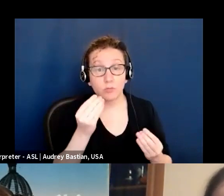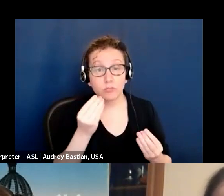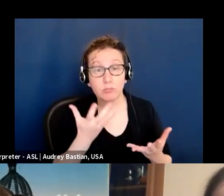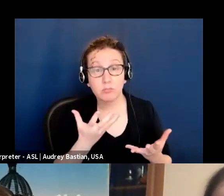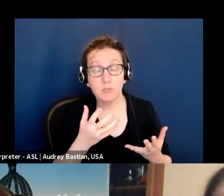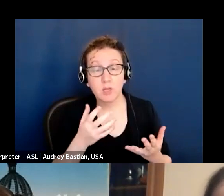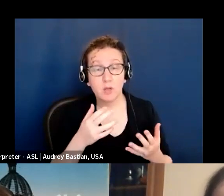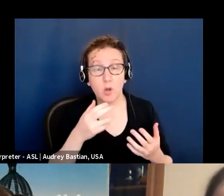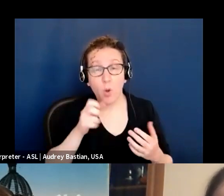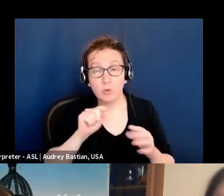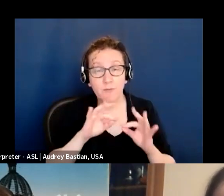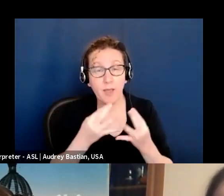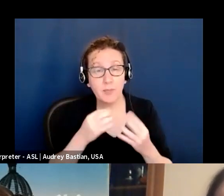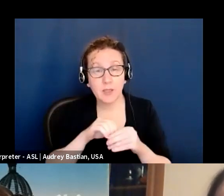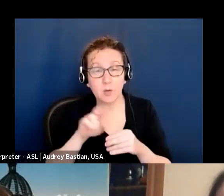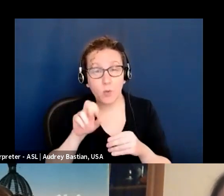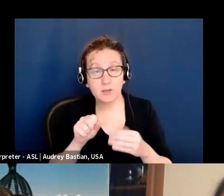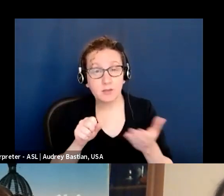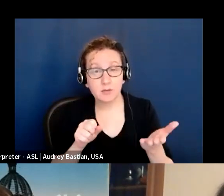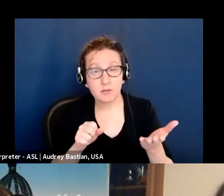in the United States. >> ANA SIKHASHVILI: